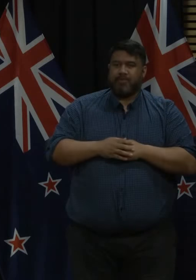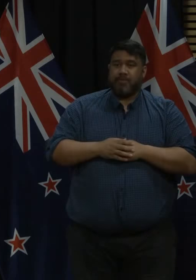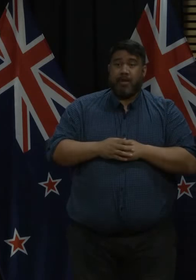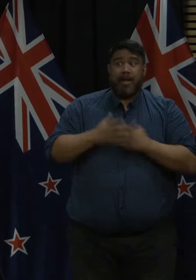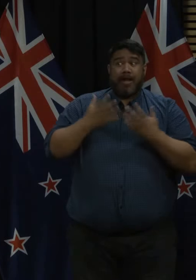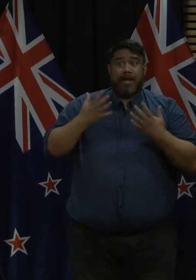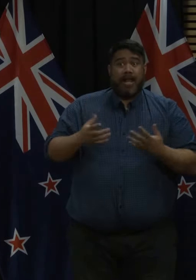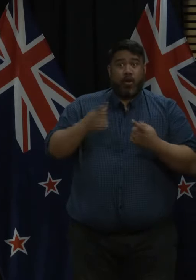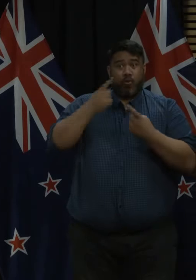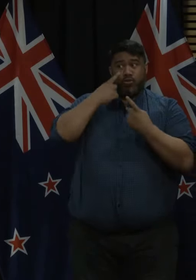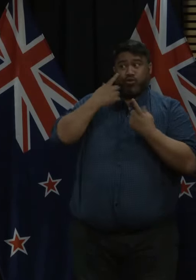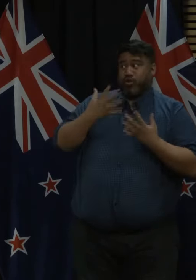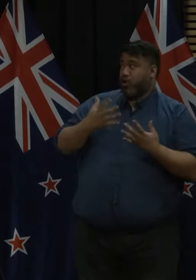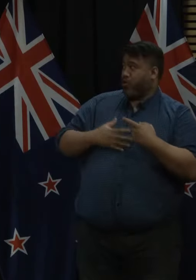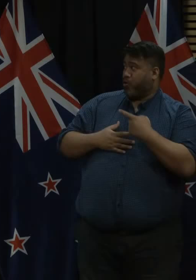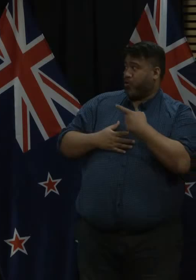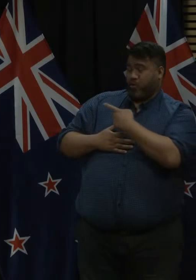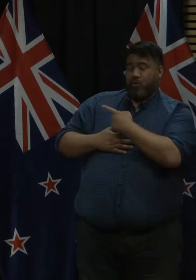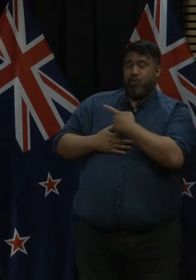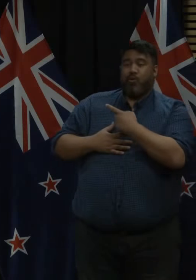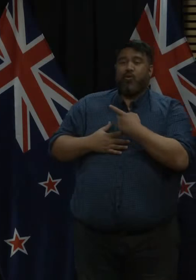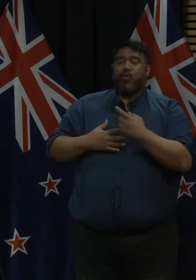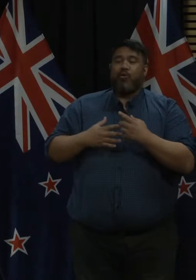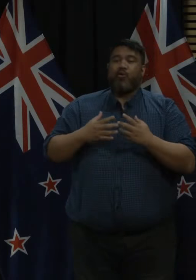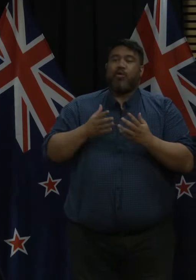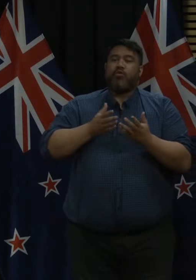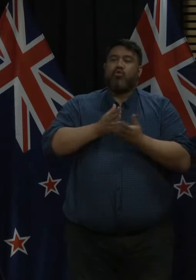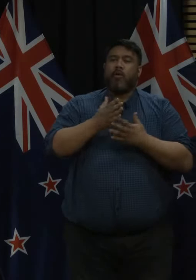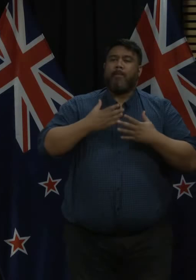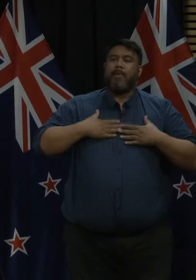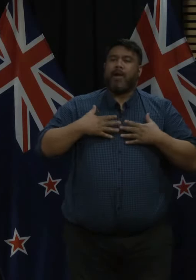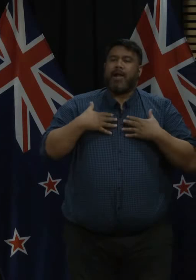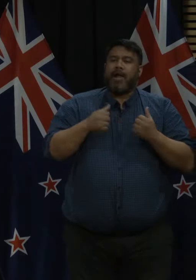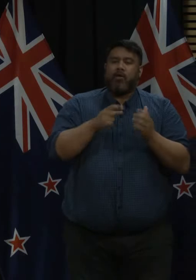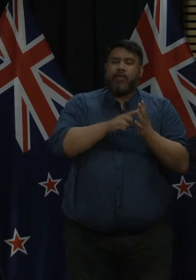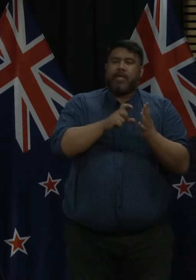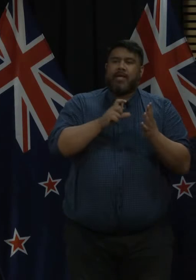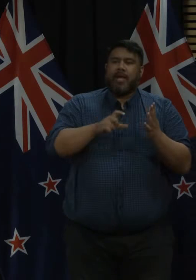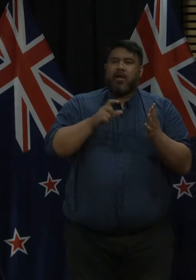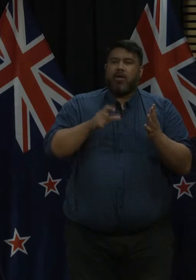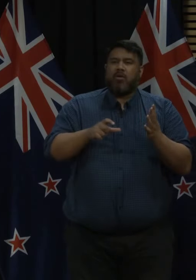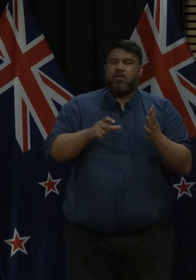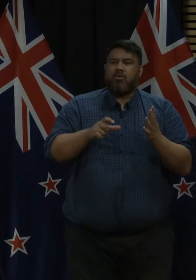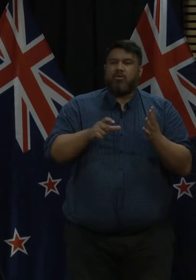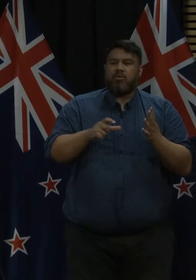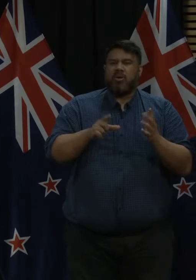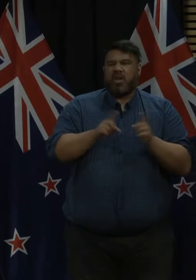We will give you a quick demonstration on somebody who